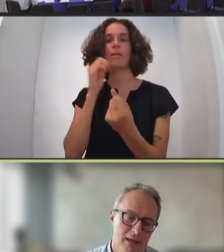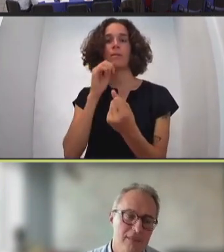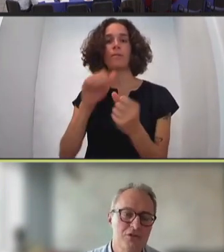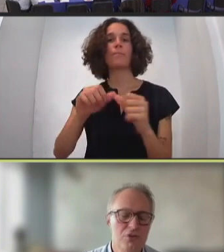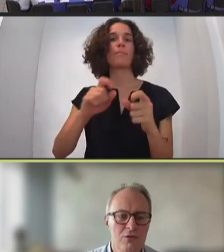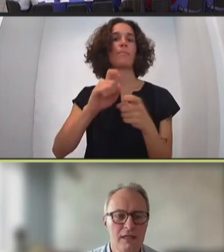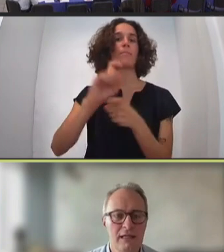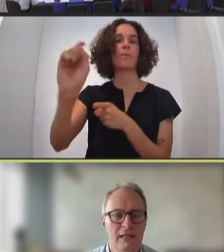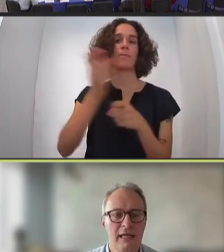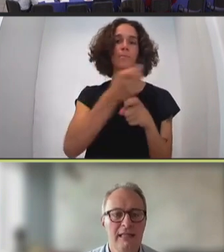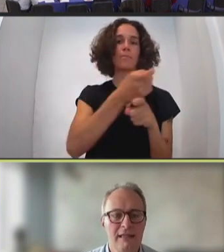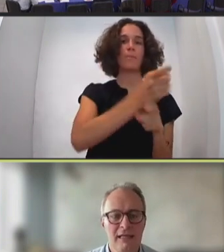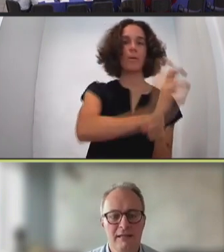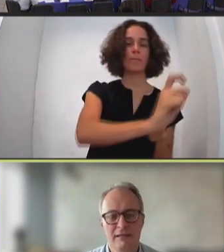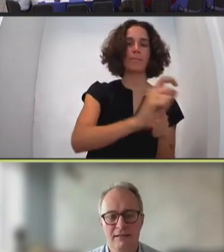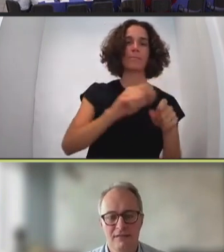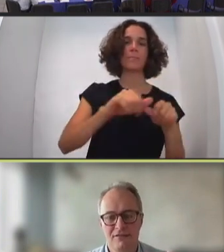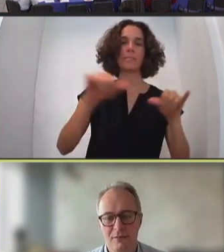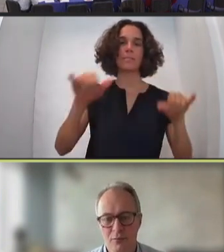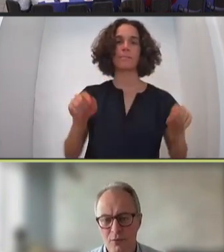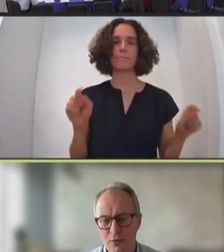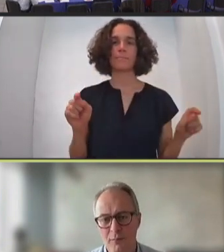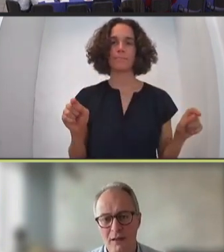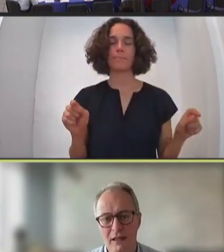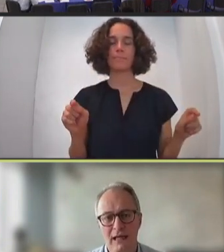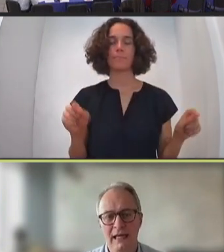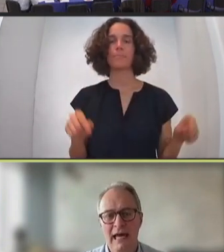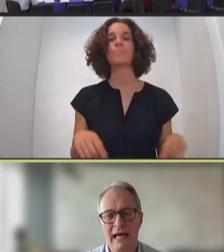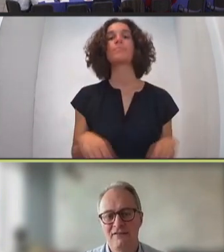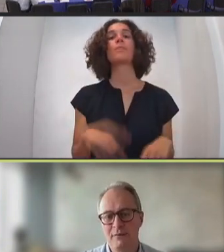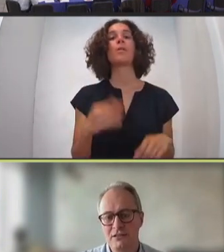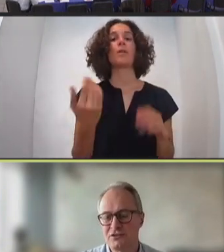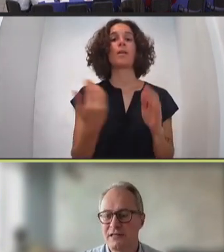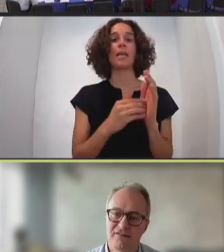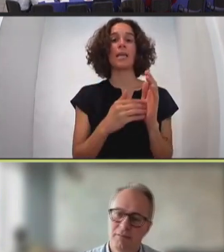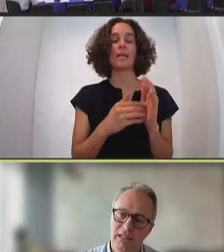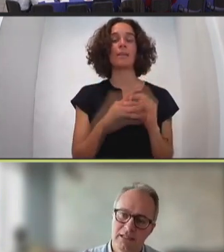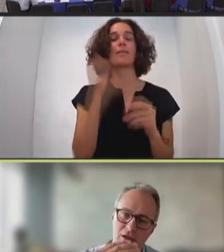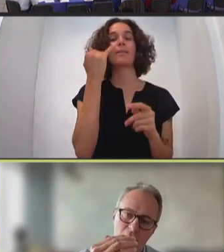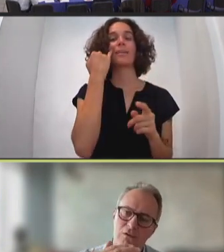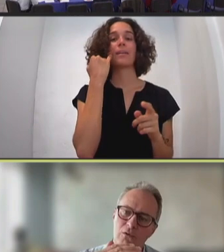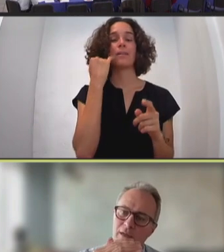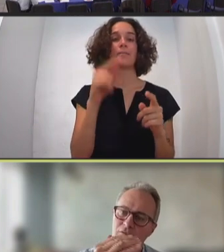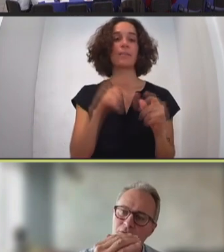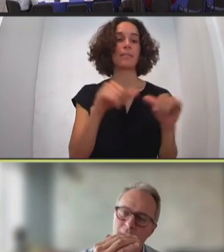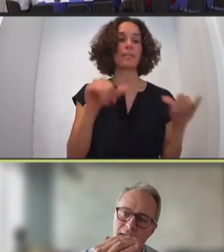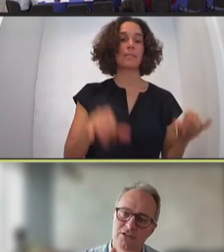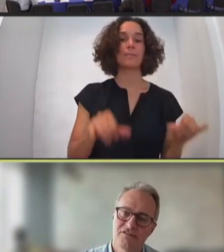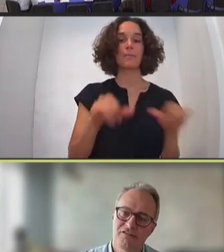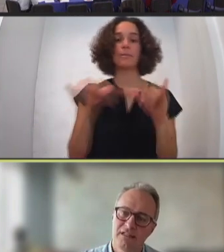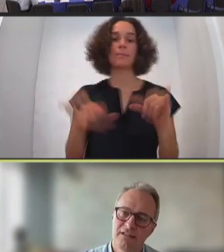we have shown that indeed, this reprogramming has been transmitted all the way from HSCs